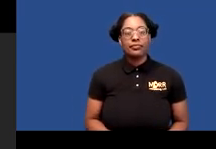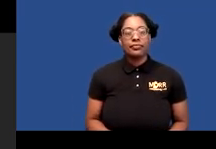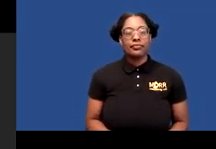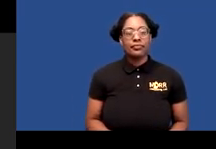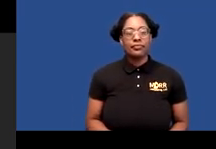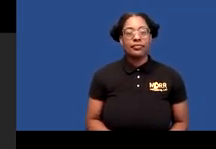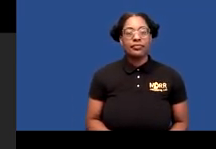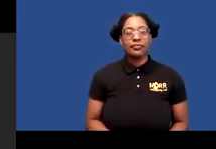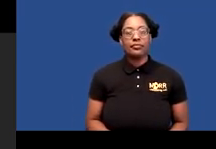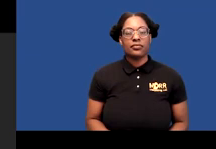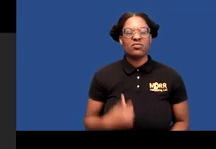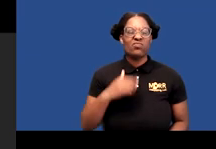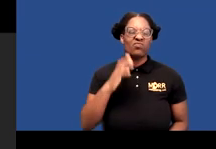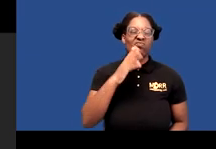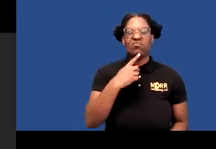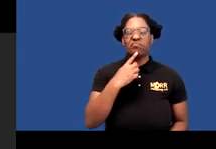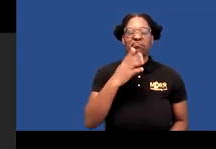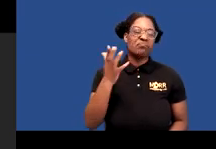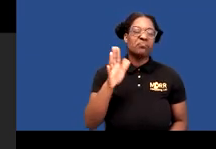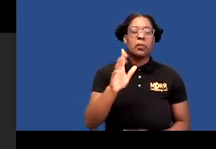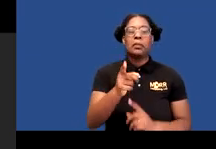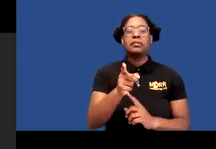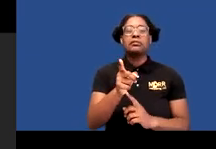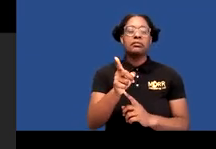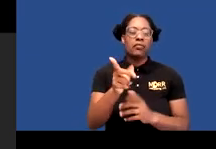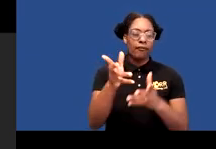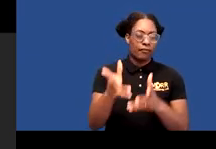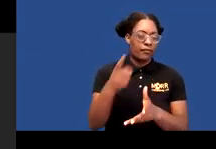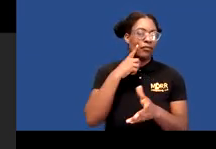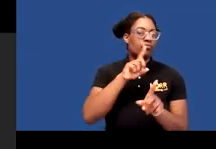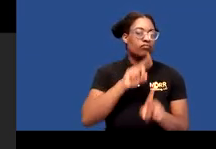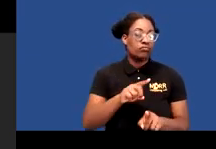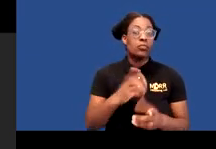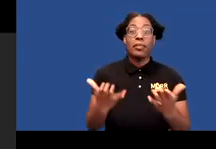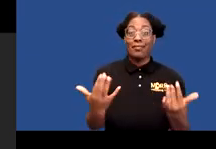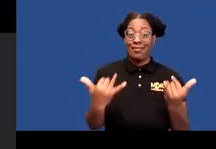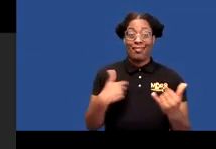I'll give the poll one more minute. And perhaps this is a good time to tell you a little bit